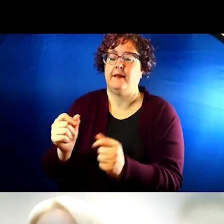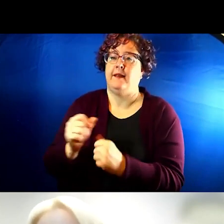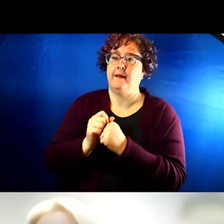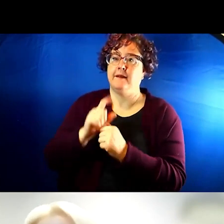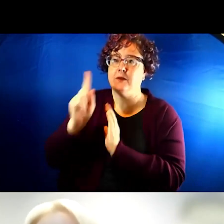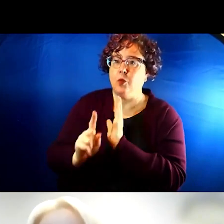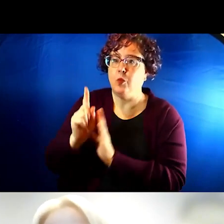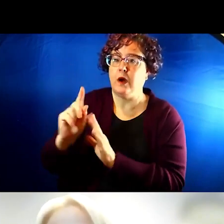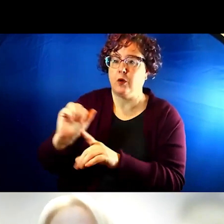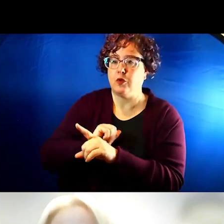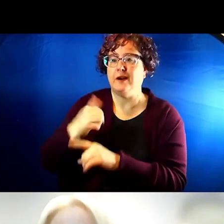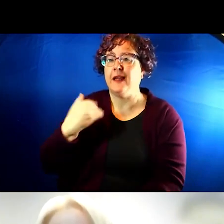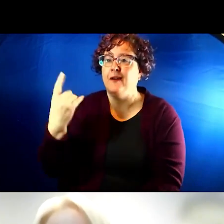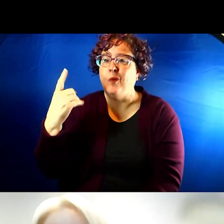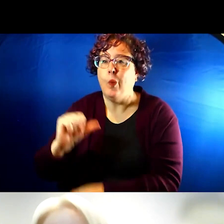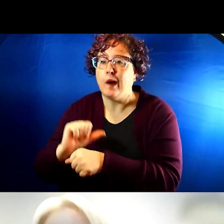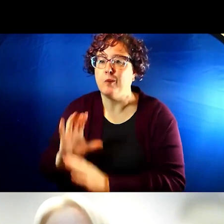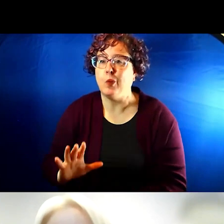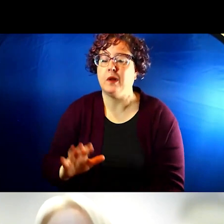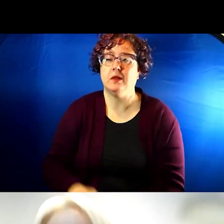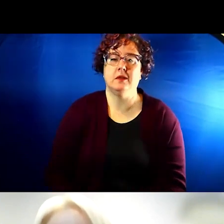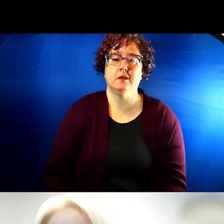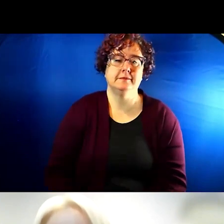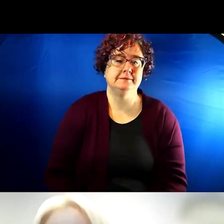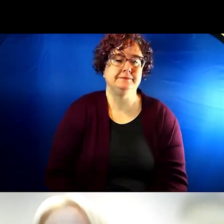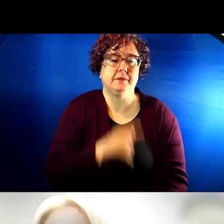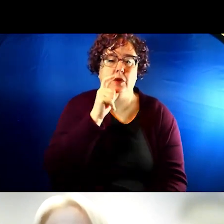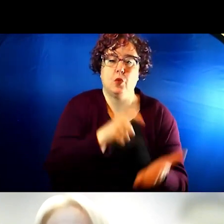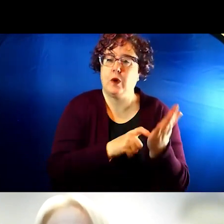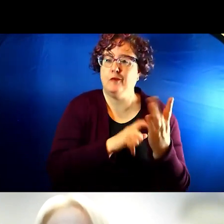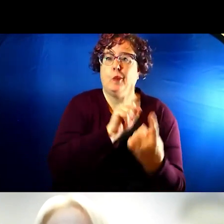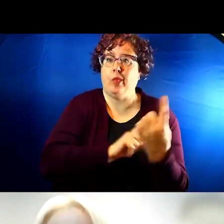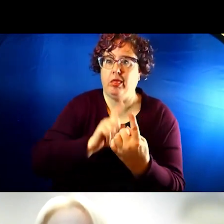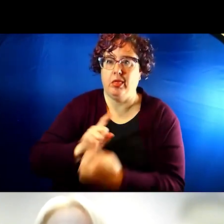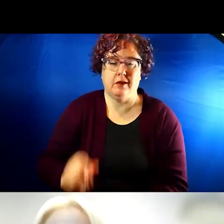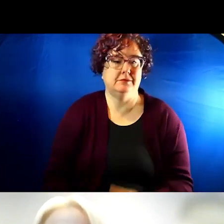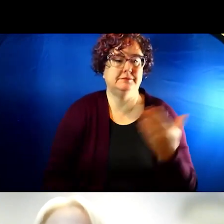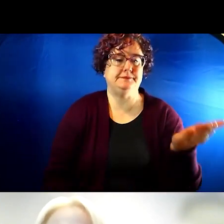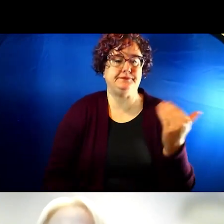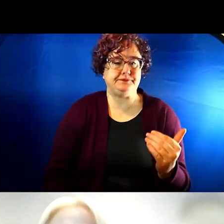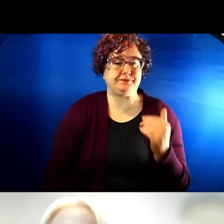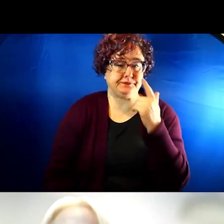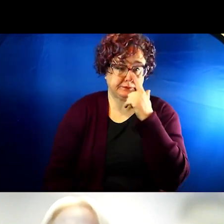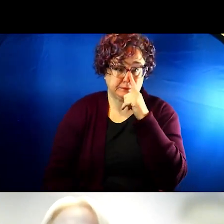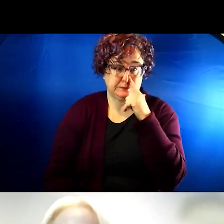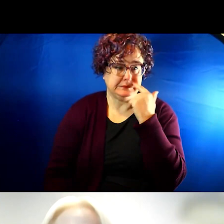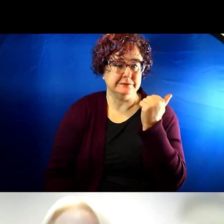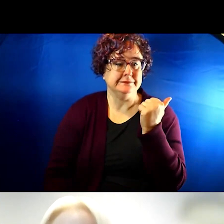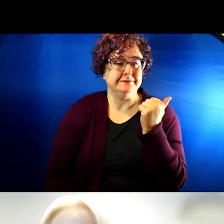AND CRISIS ENDORSEMENT.